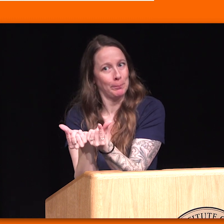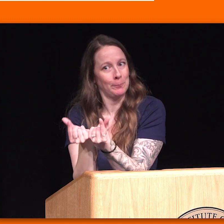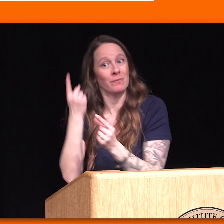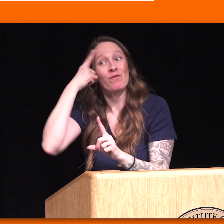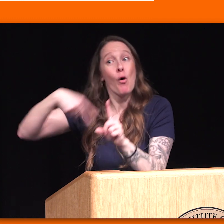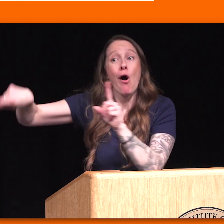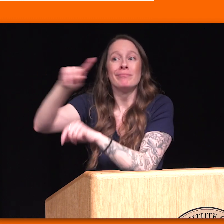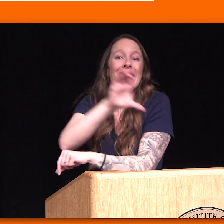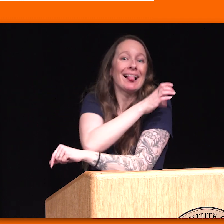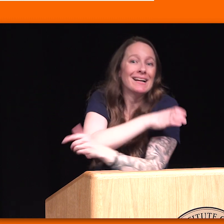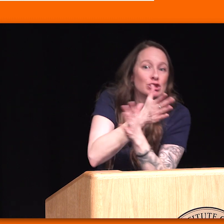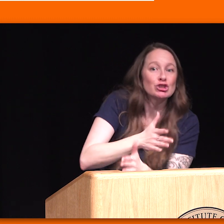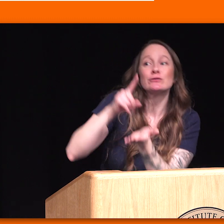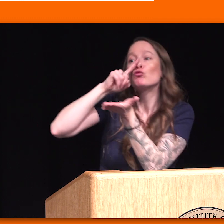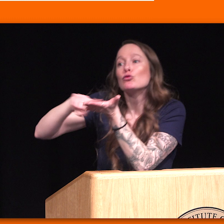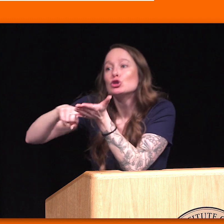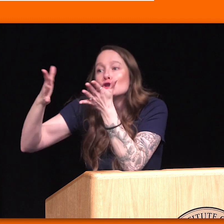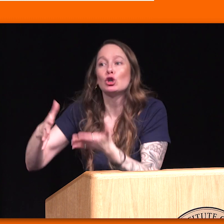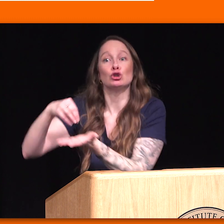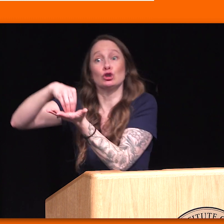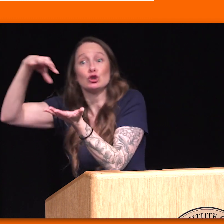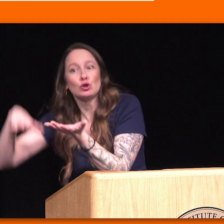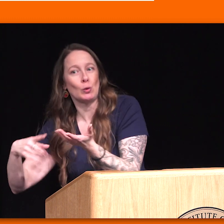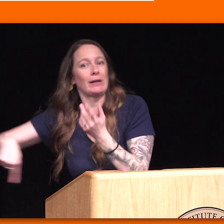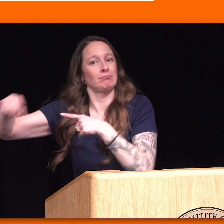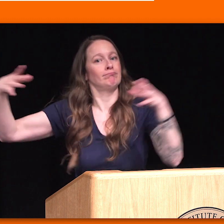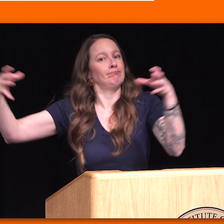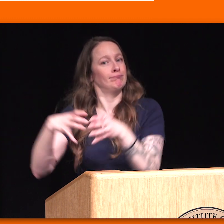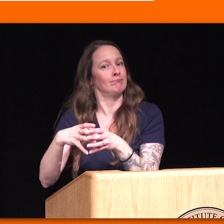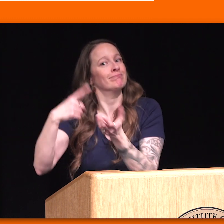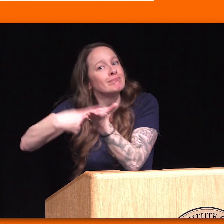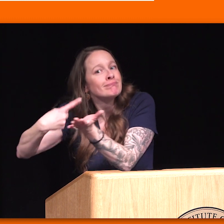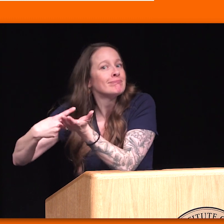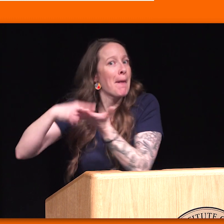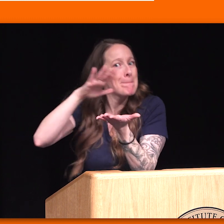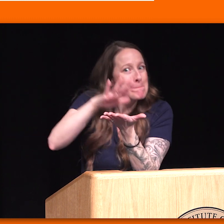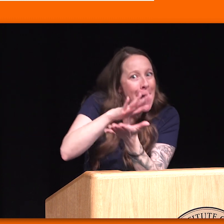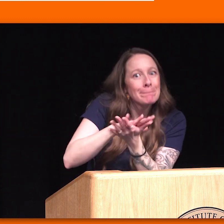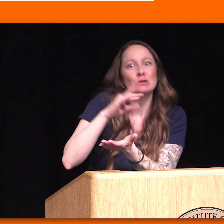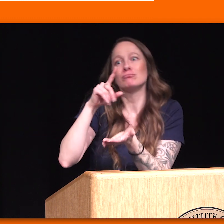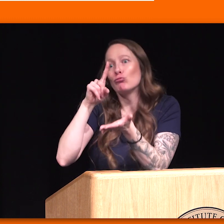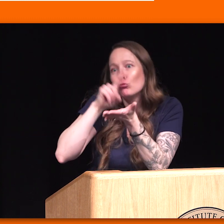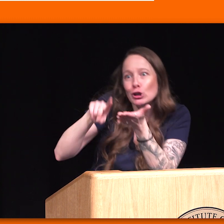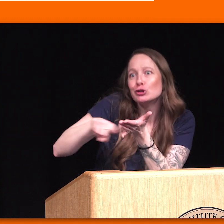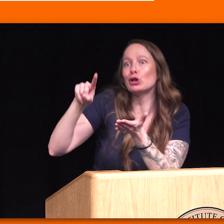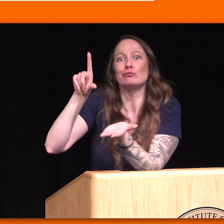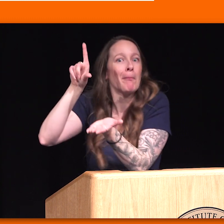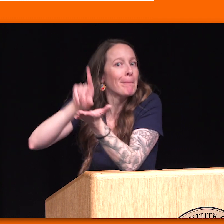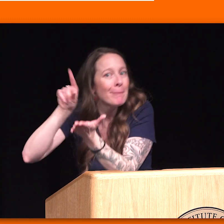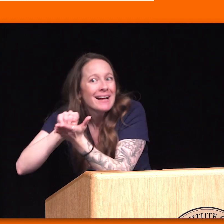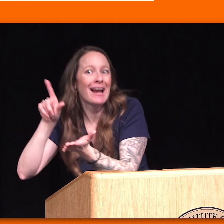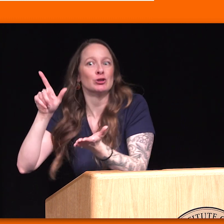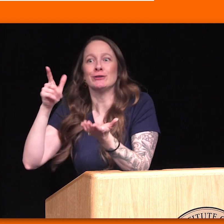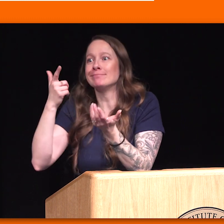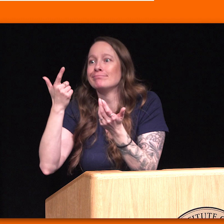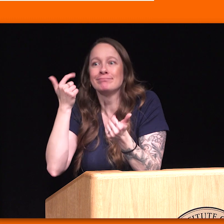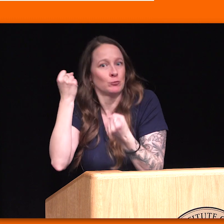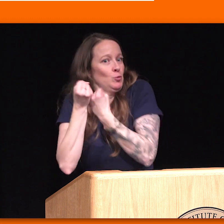We also created the Deaf Academic group that includes clinicians, researchers, and students so that we can gather to talk about our research,